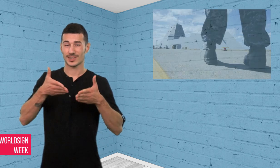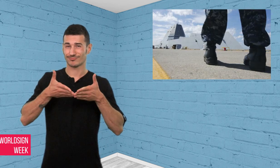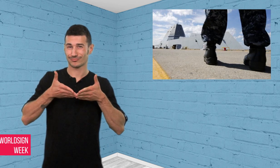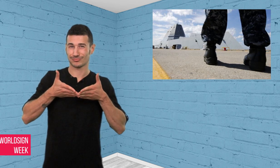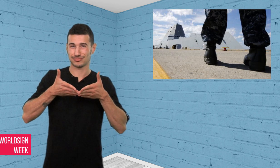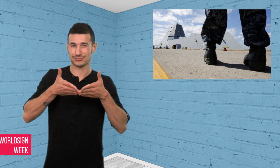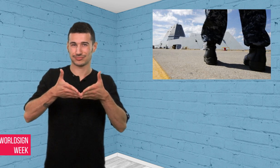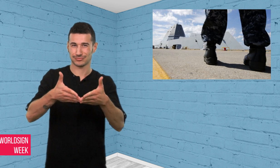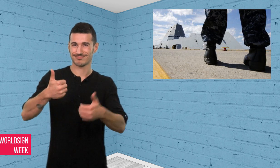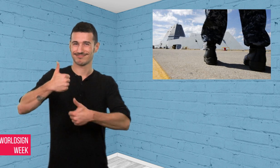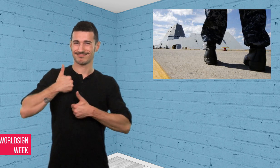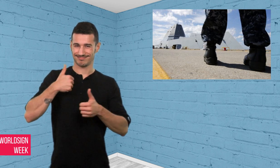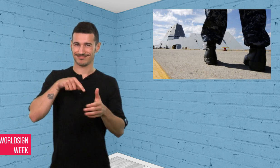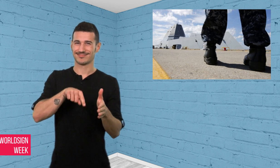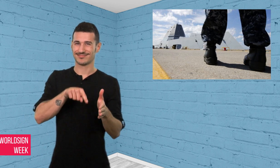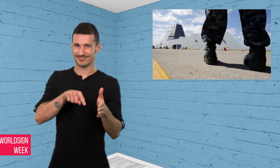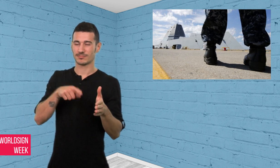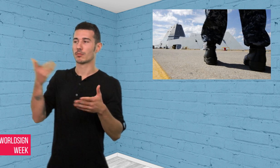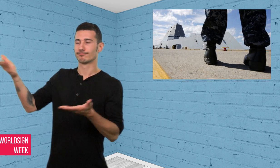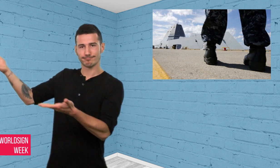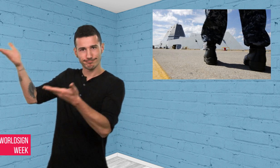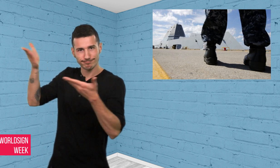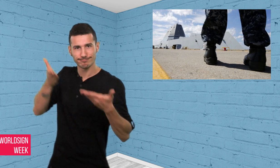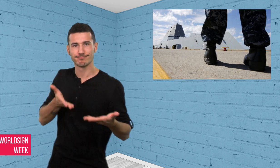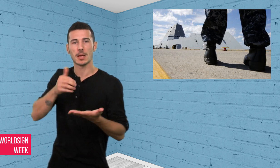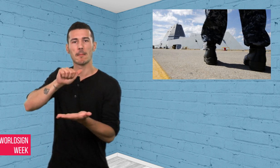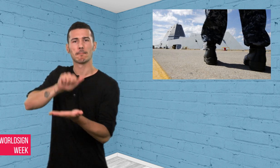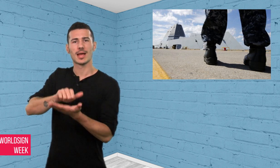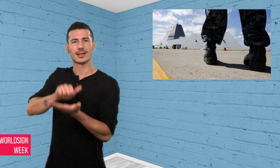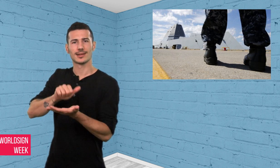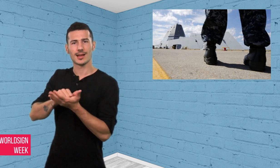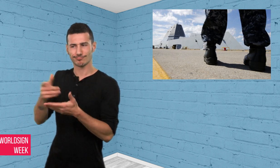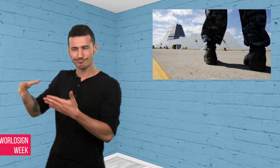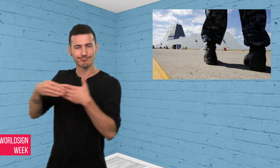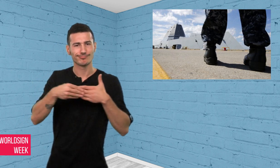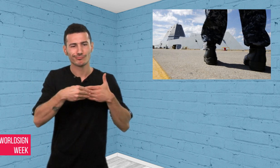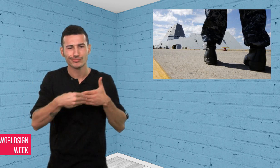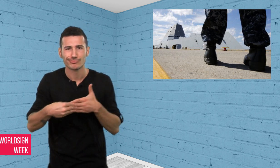The Navy gave media a tour of the